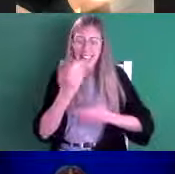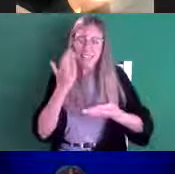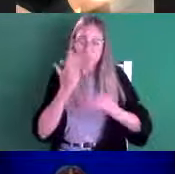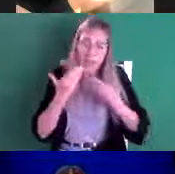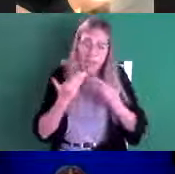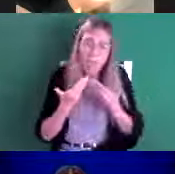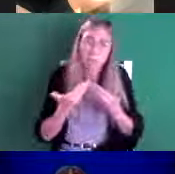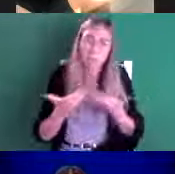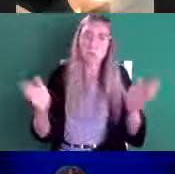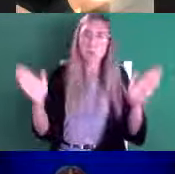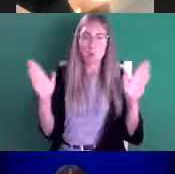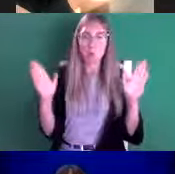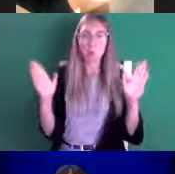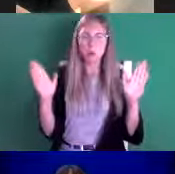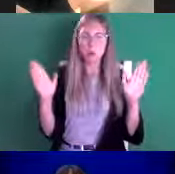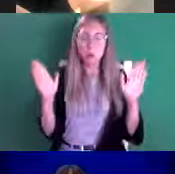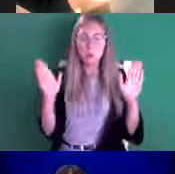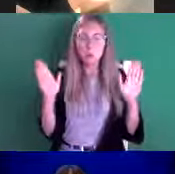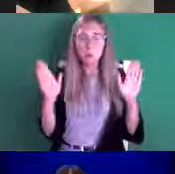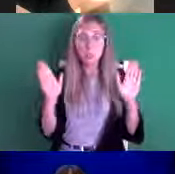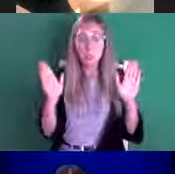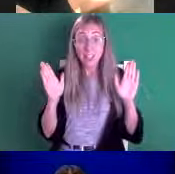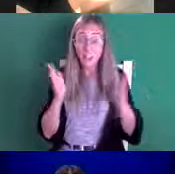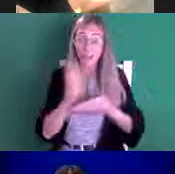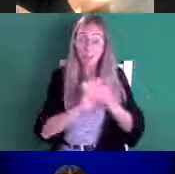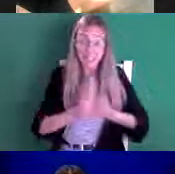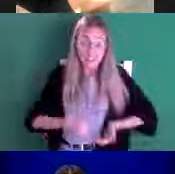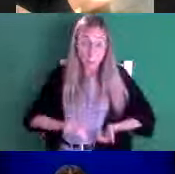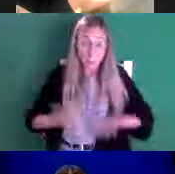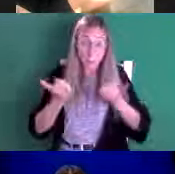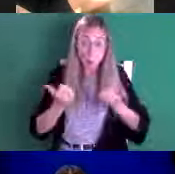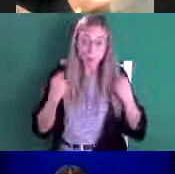it allows you to be really open and imaginative and on the other hand it's quite hard because